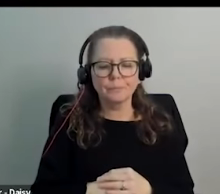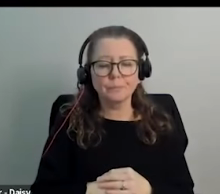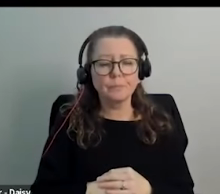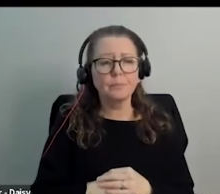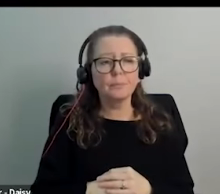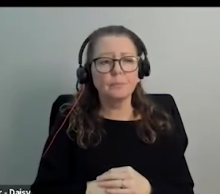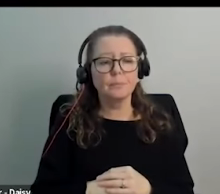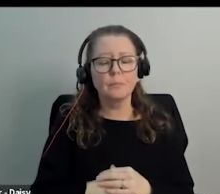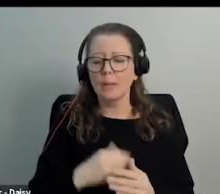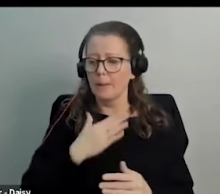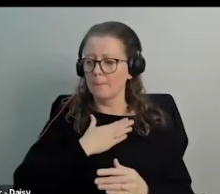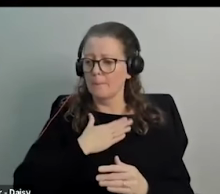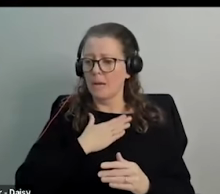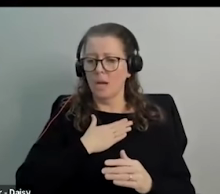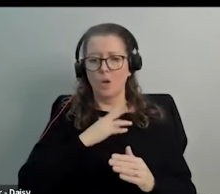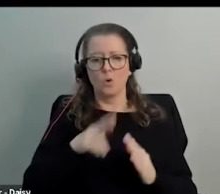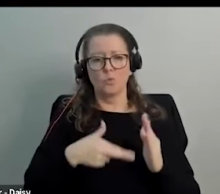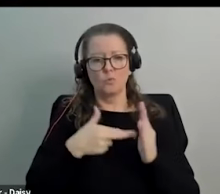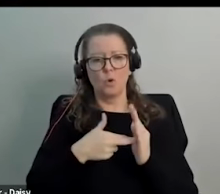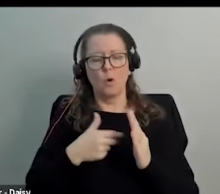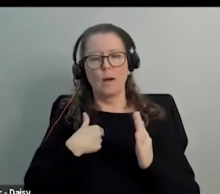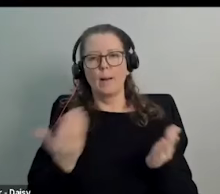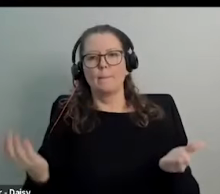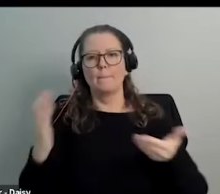I partner with our legal and policy teams